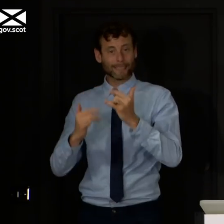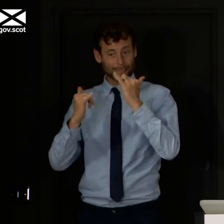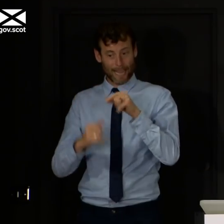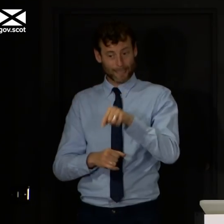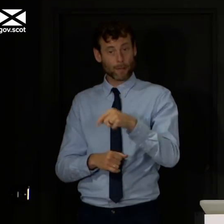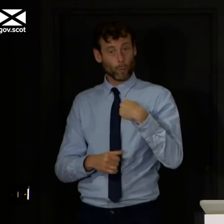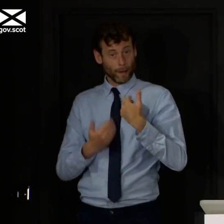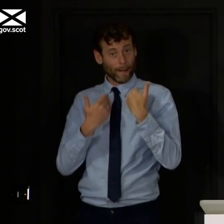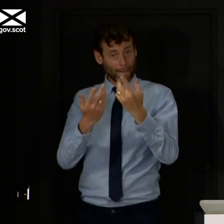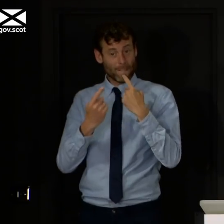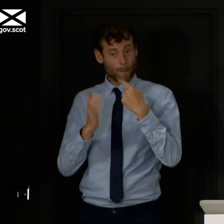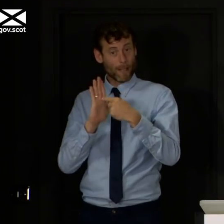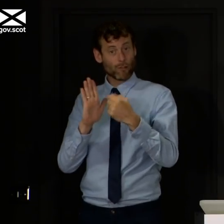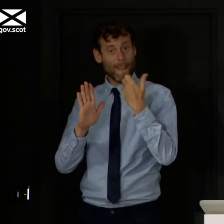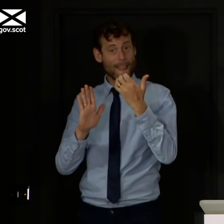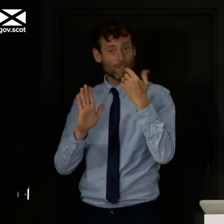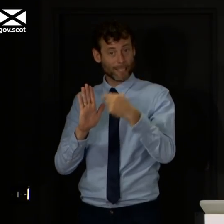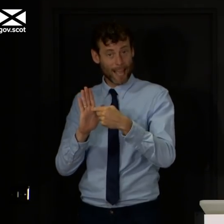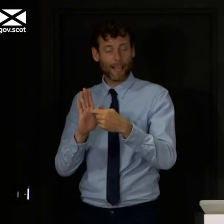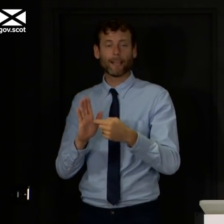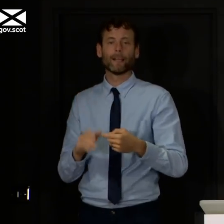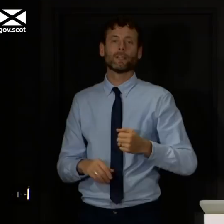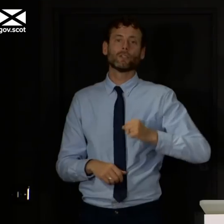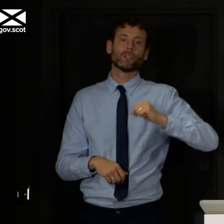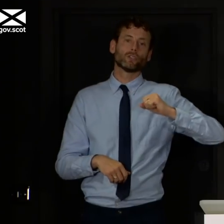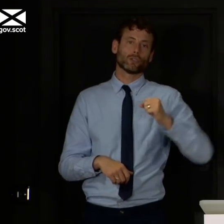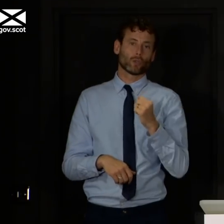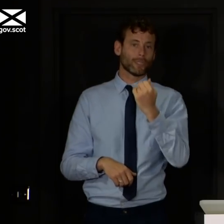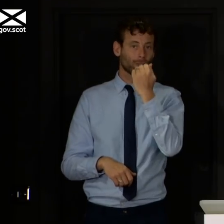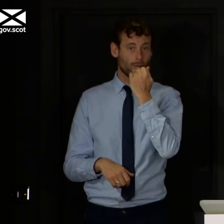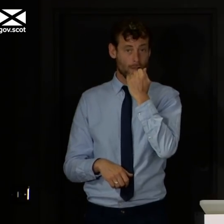say the information is published so the Scottish number will be published as part of the UK